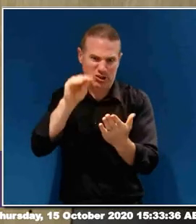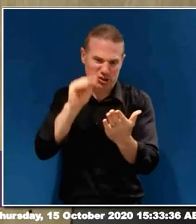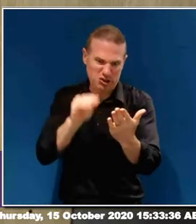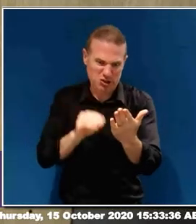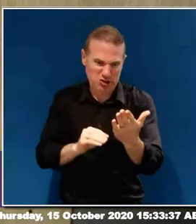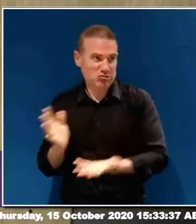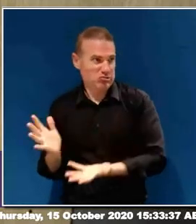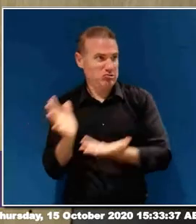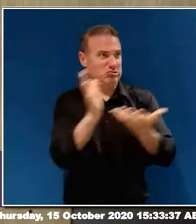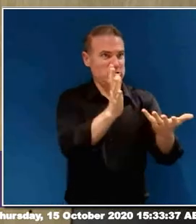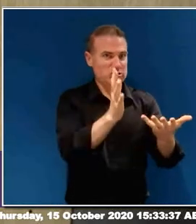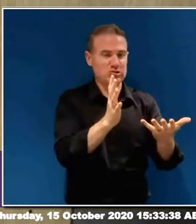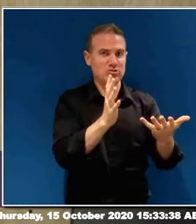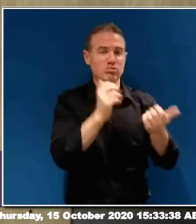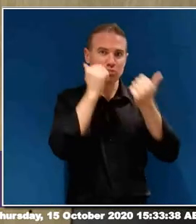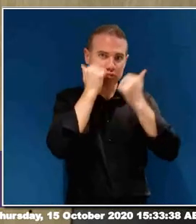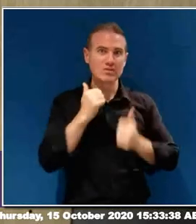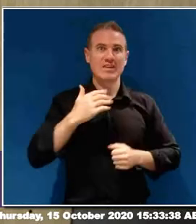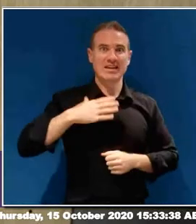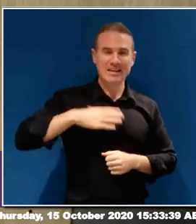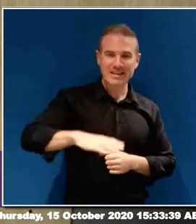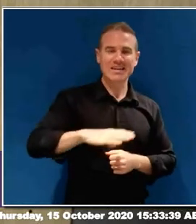one of those pieces of evidence.